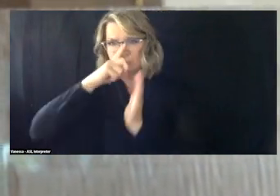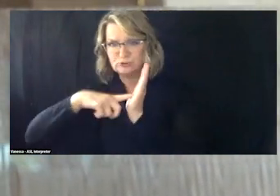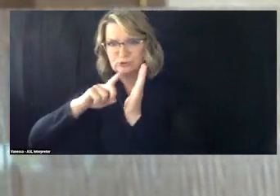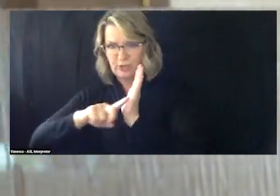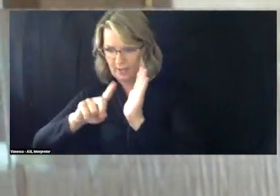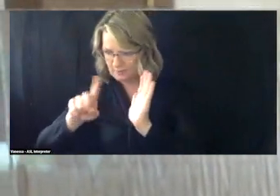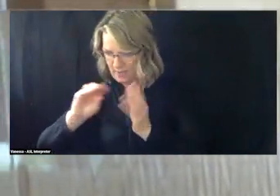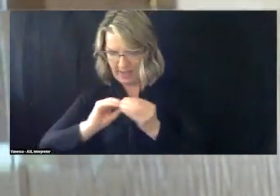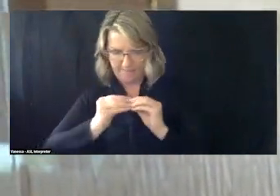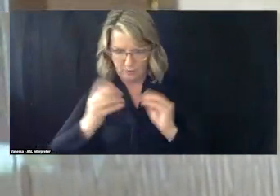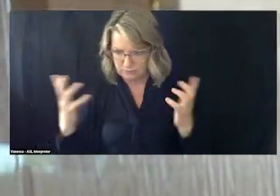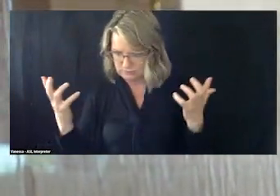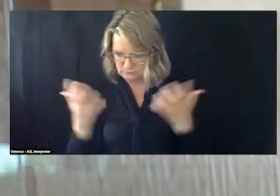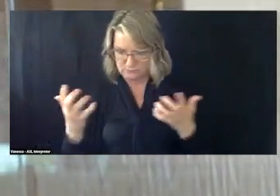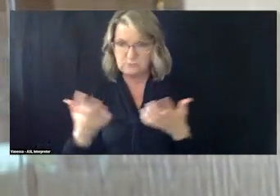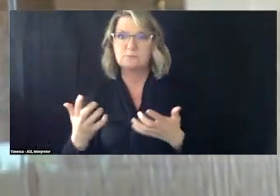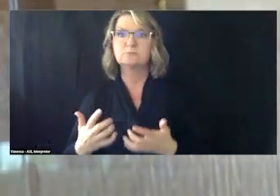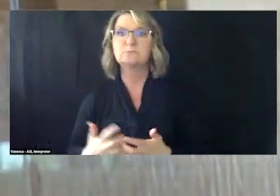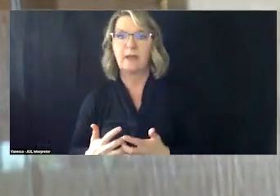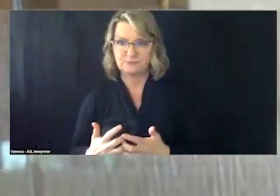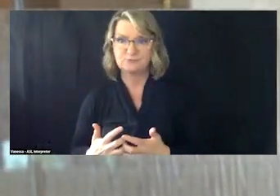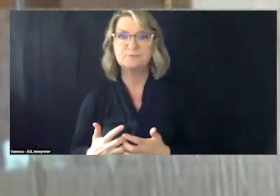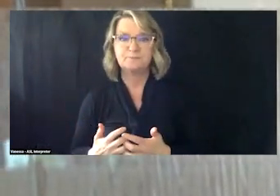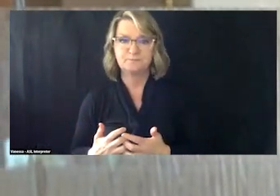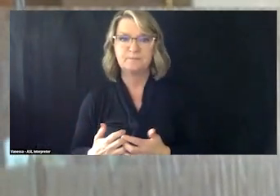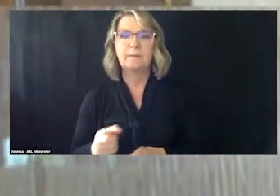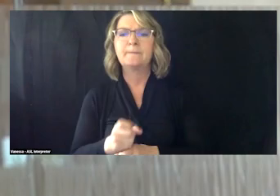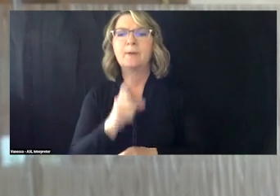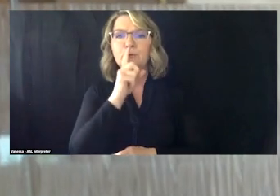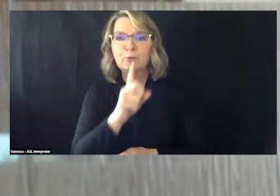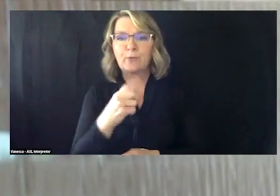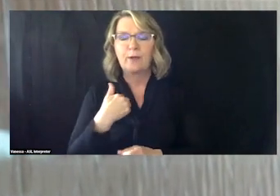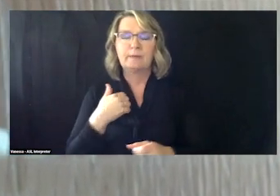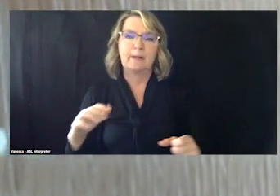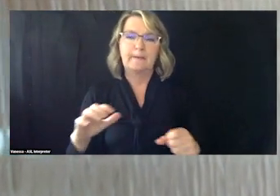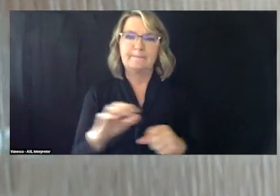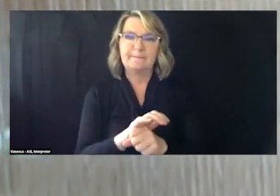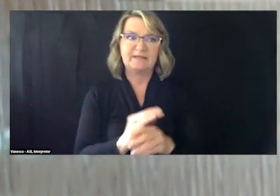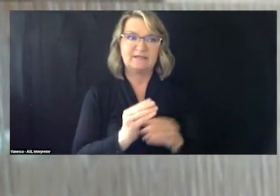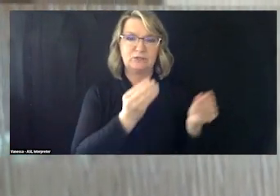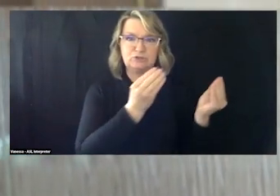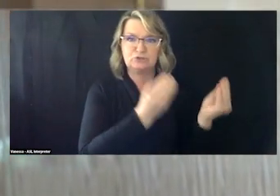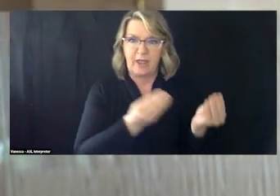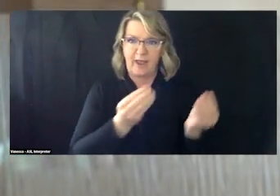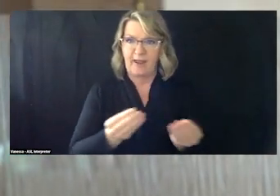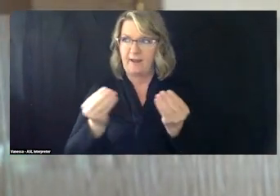we'll verify that these numbers are matching right and that's how we ensure that we have complete